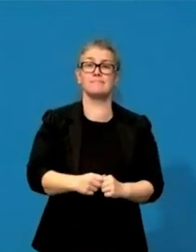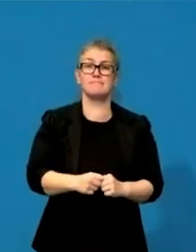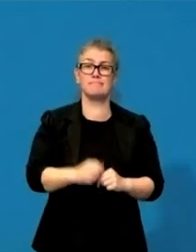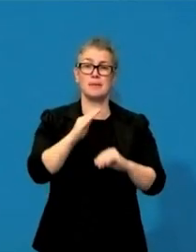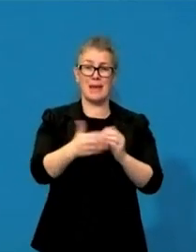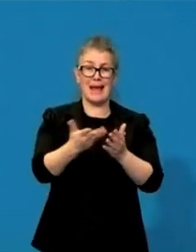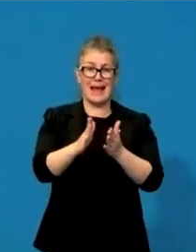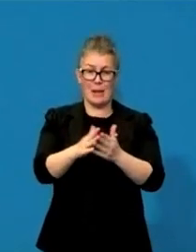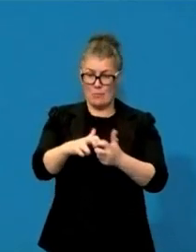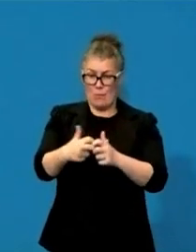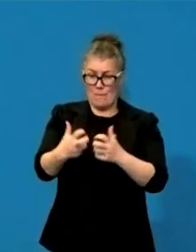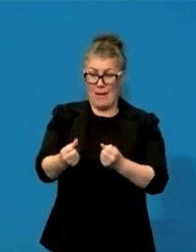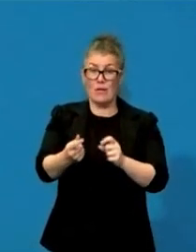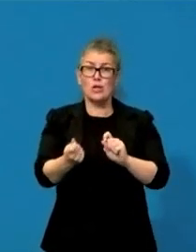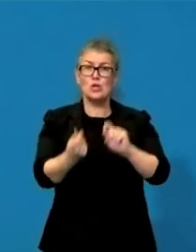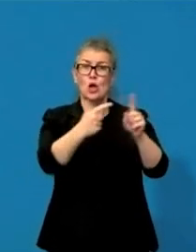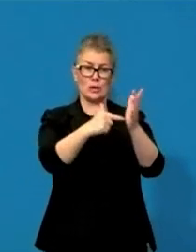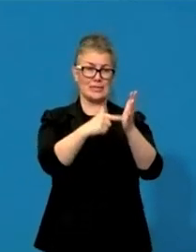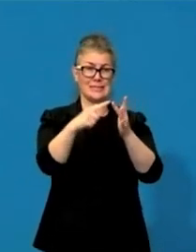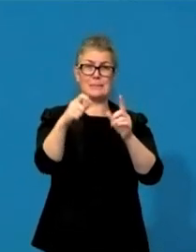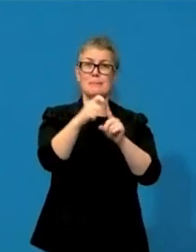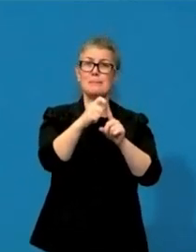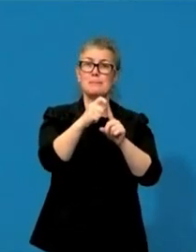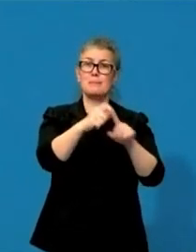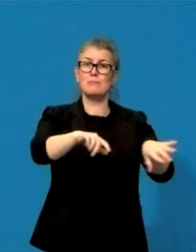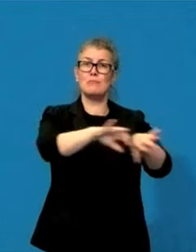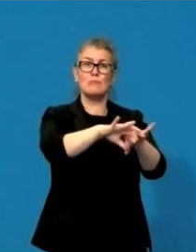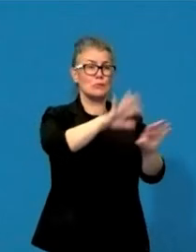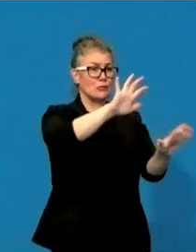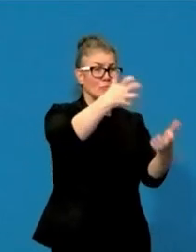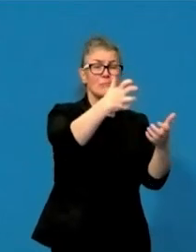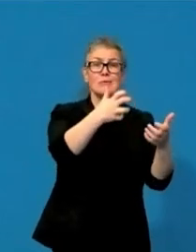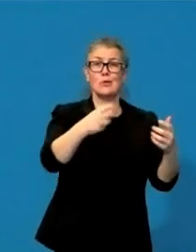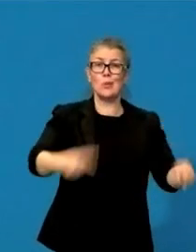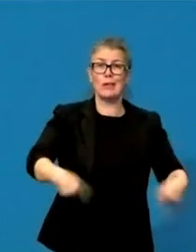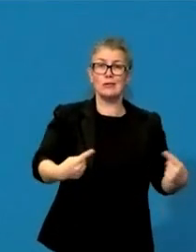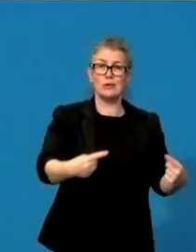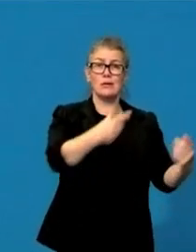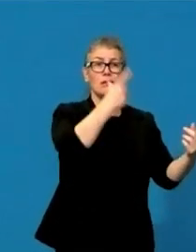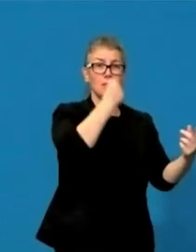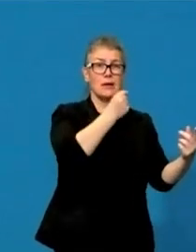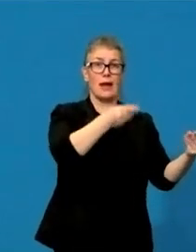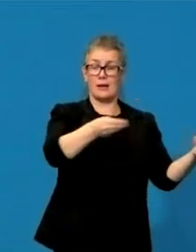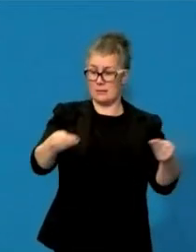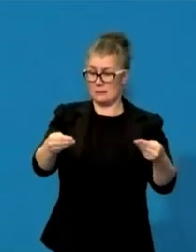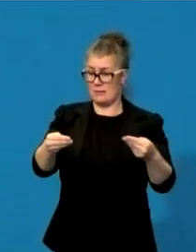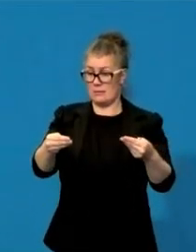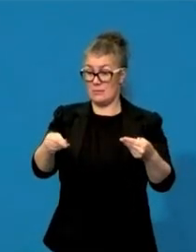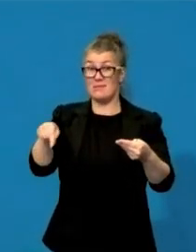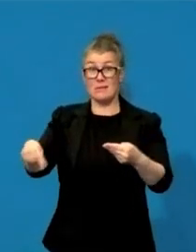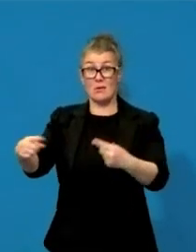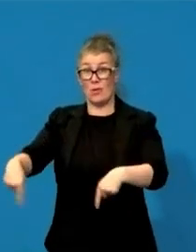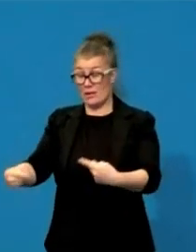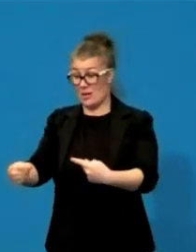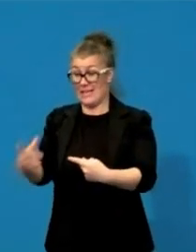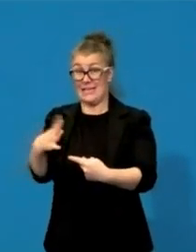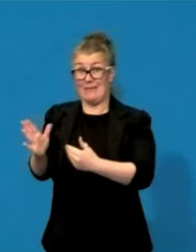Going to the tip to find a - a wheelchair so that it can be used as a toolkit